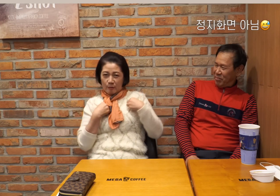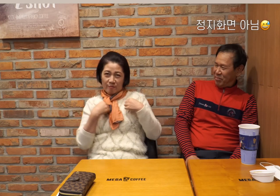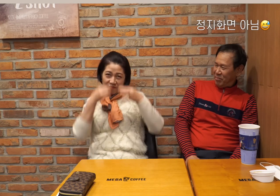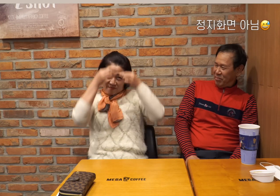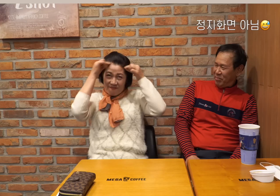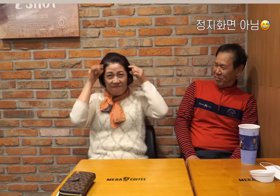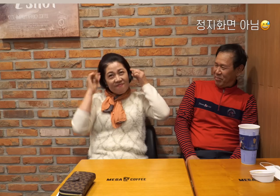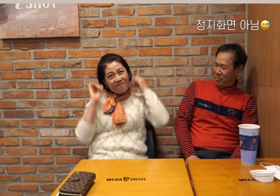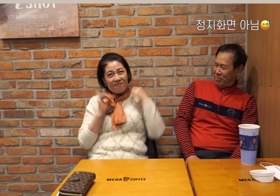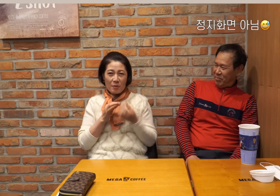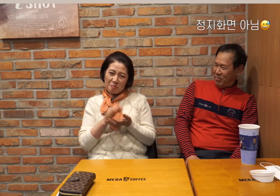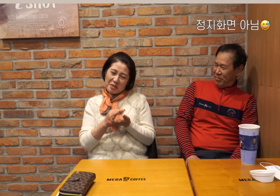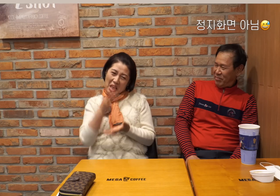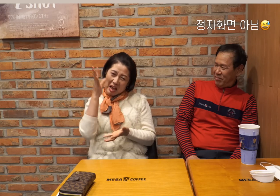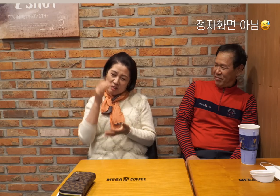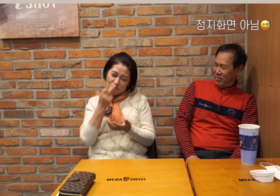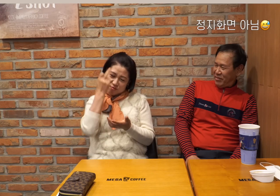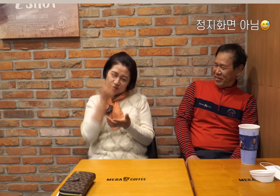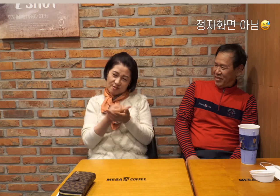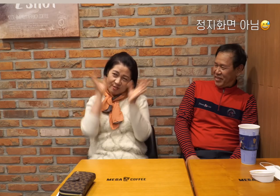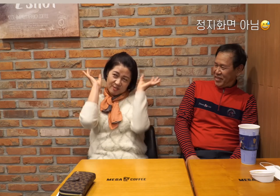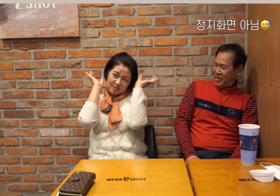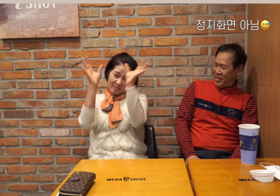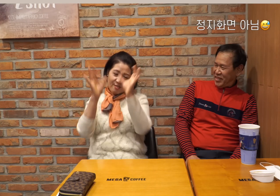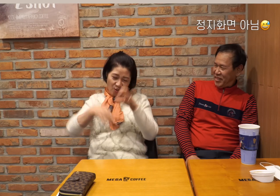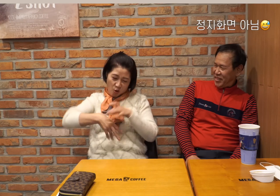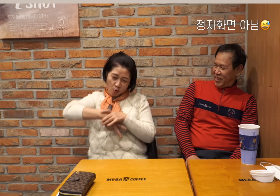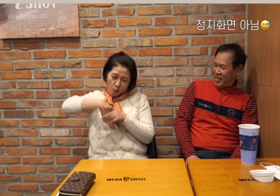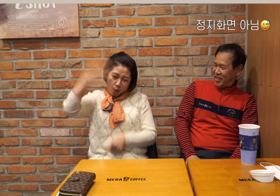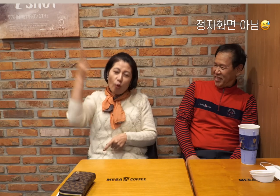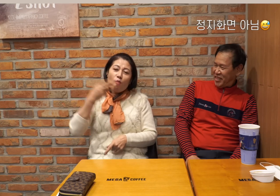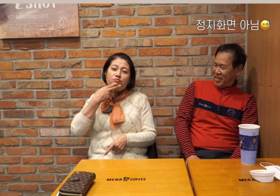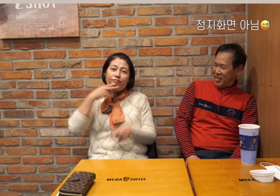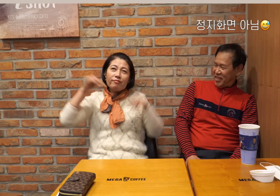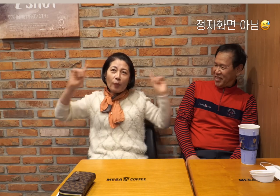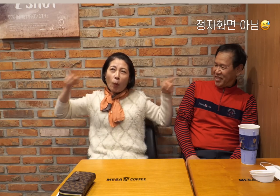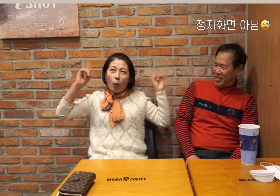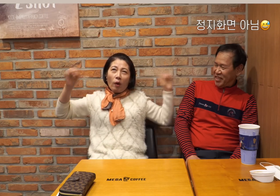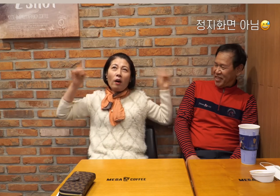The accessories for the gift were made by my oldest brother, and I didn't prepare anything.